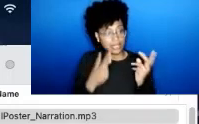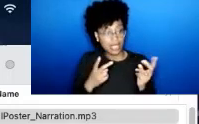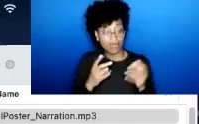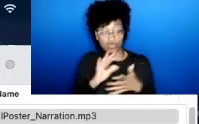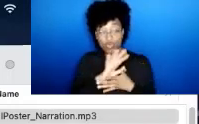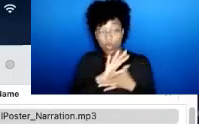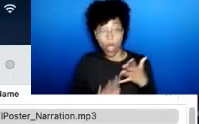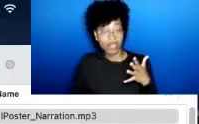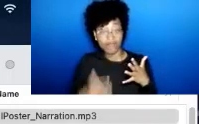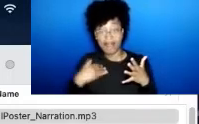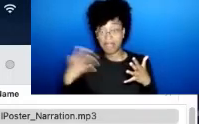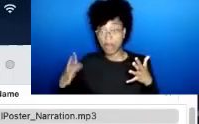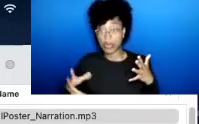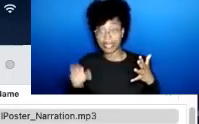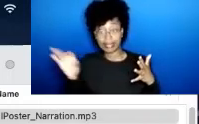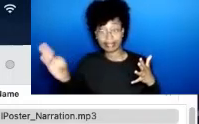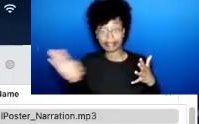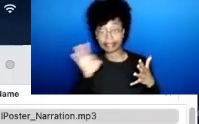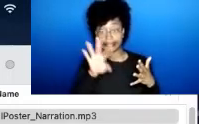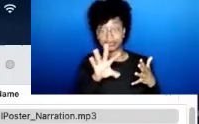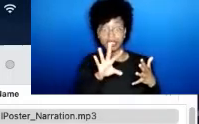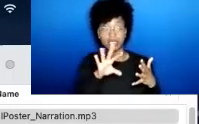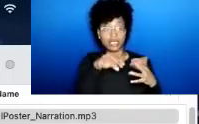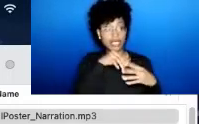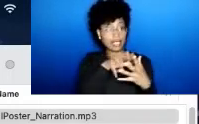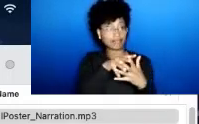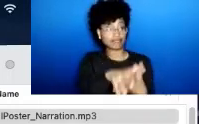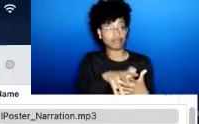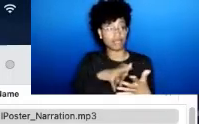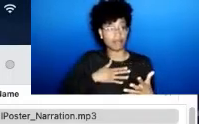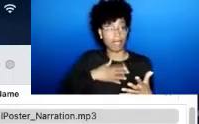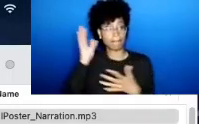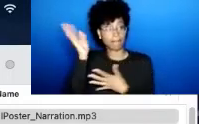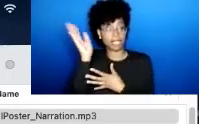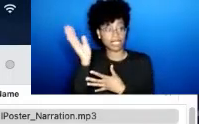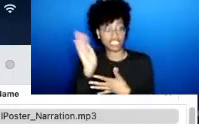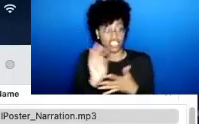loaded up. 07:17:09 Some authors prefer rather than to